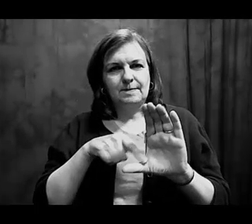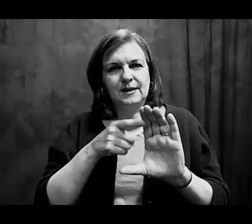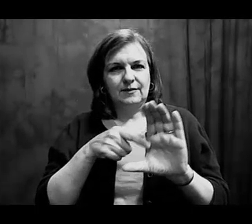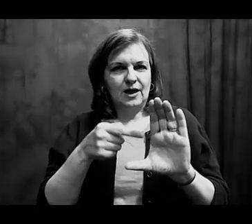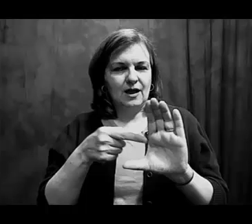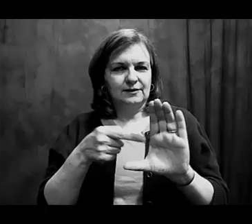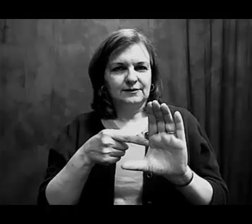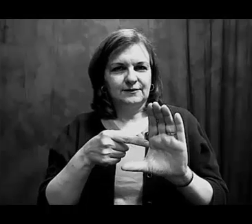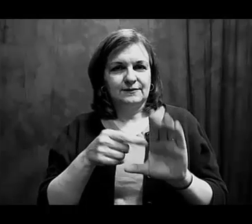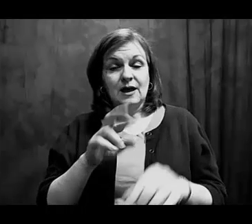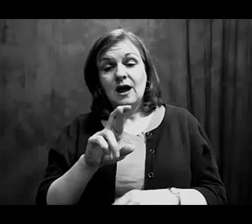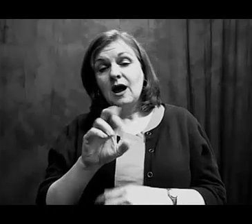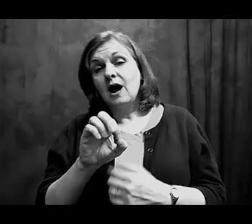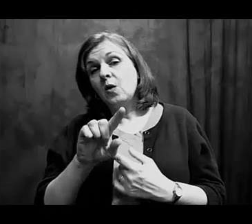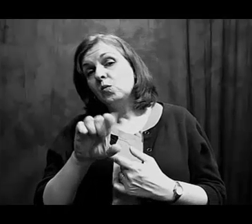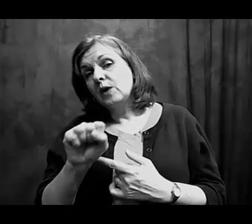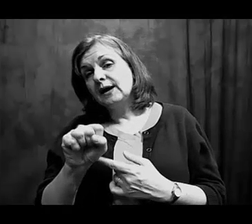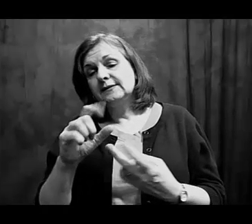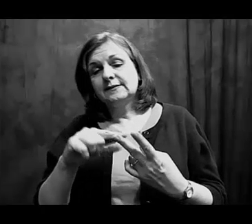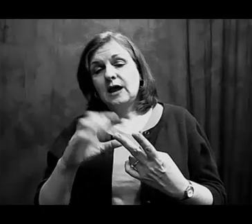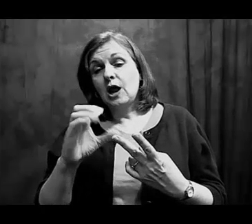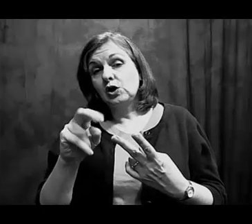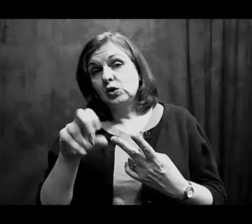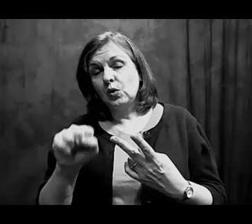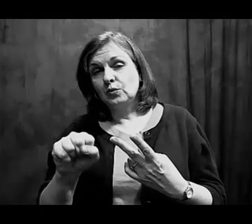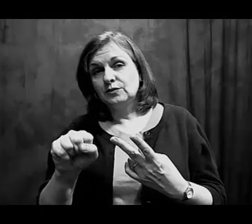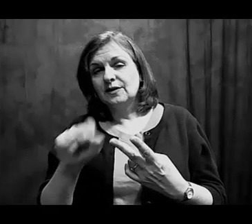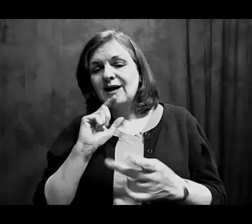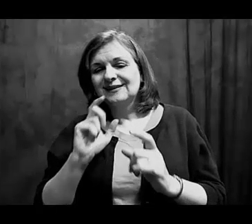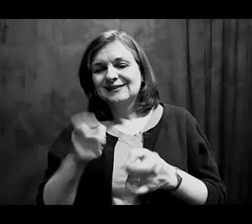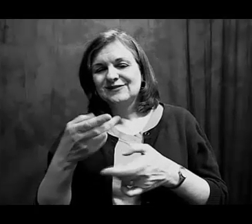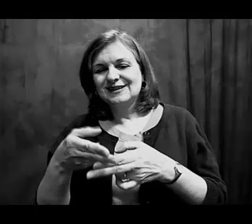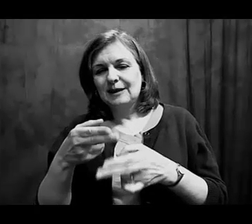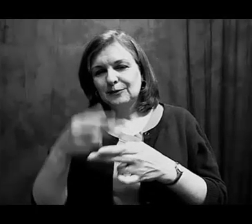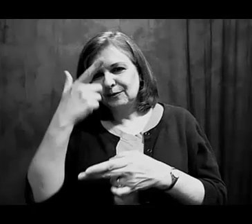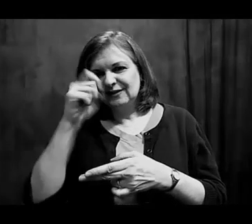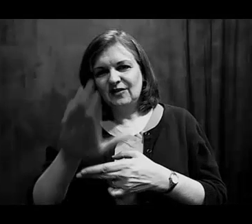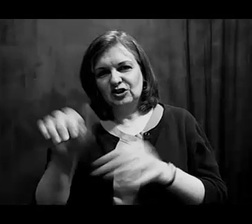those rds and cones are called such because that's actually what they look like!